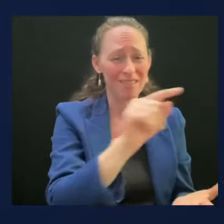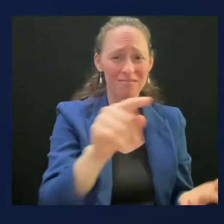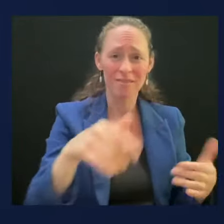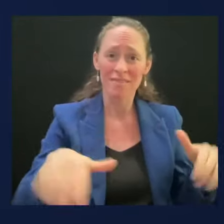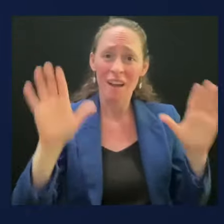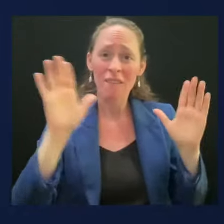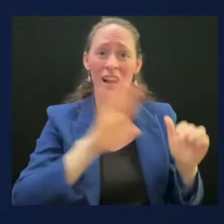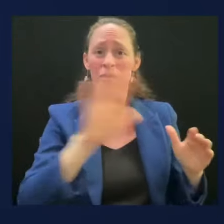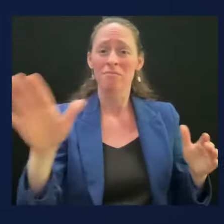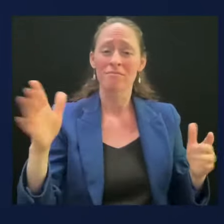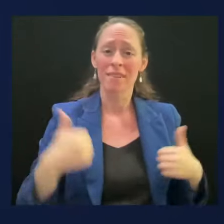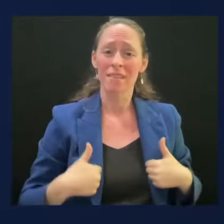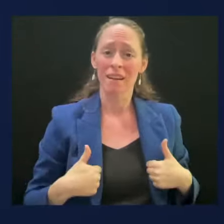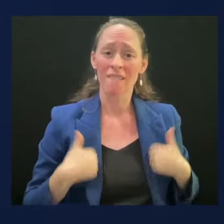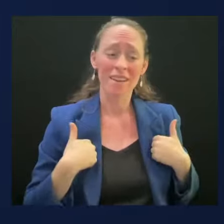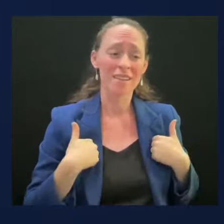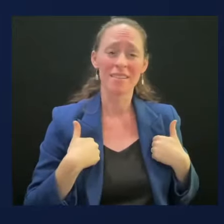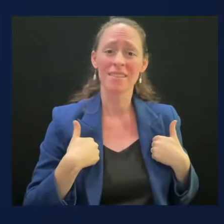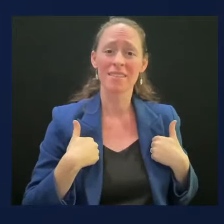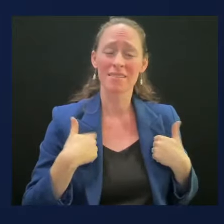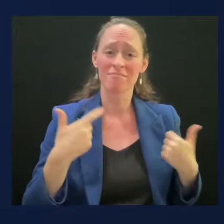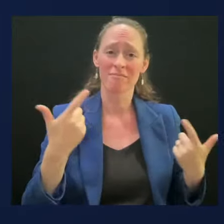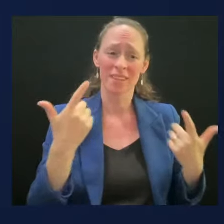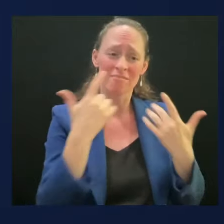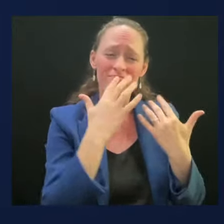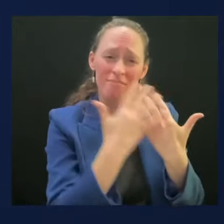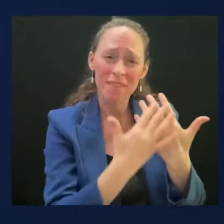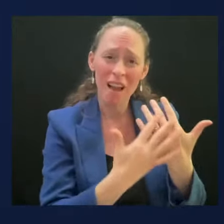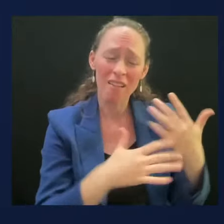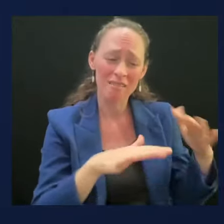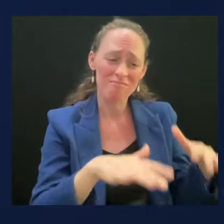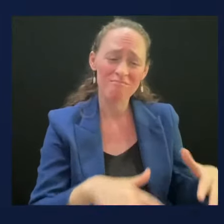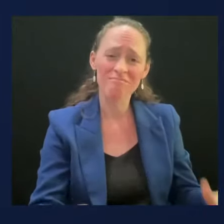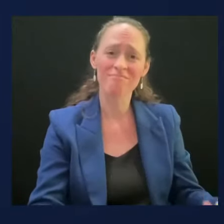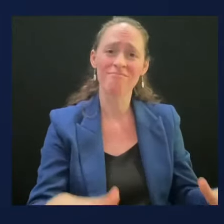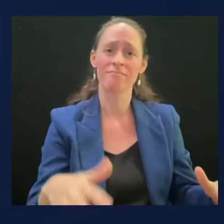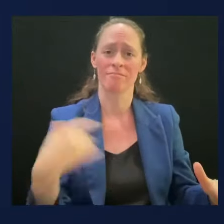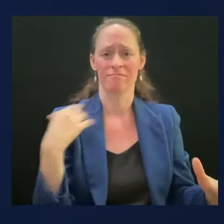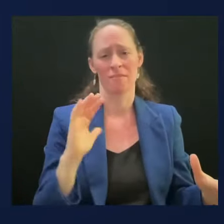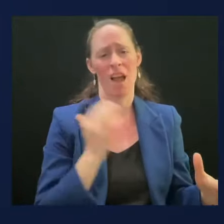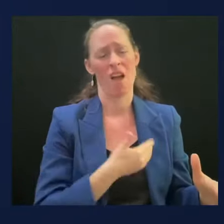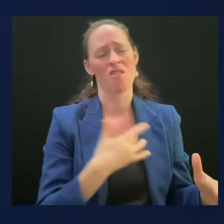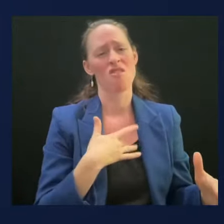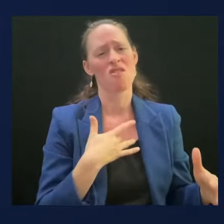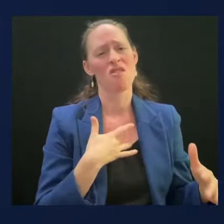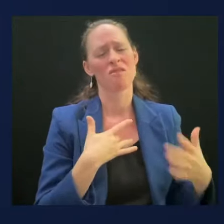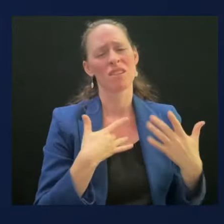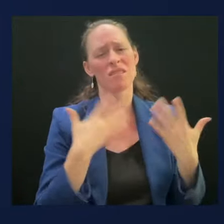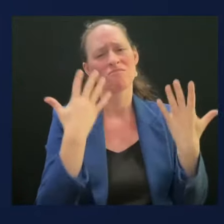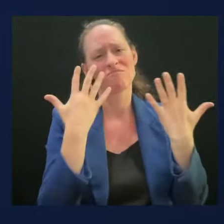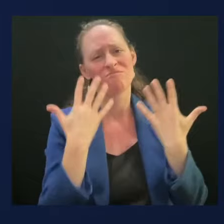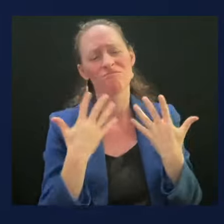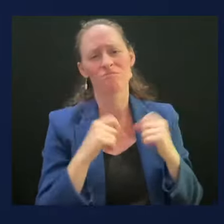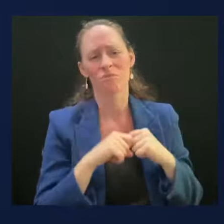for our freedoms, for our salvation, for the lives we enjoy today and tomorrow.